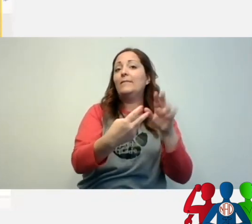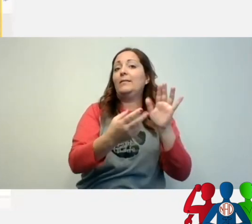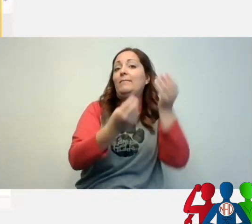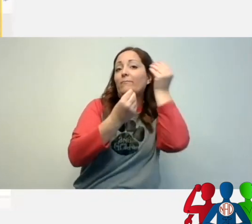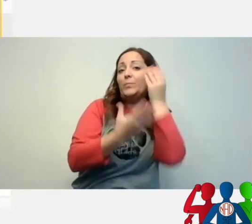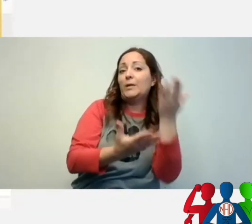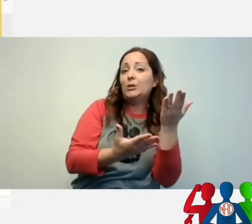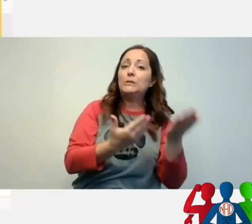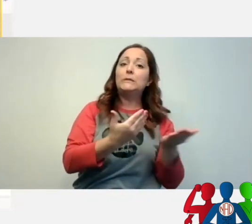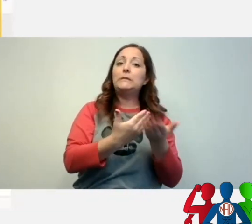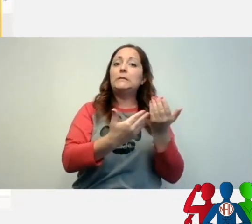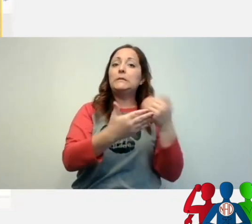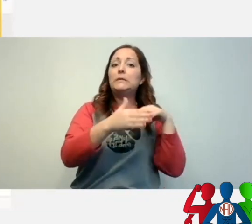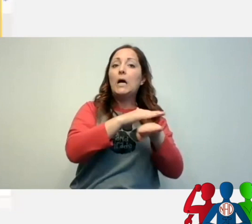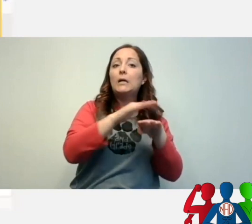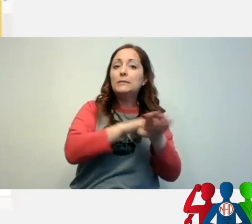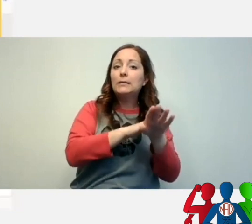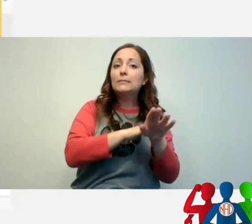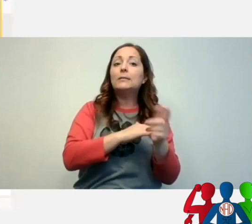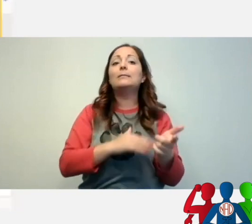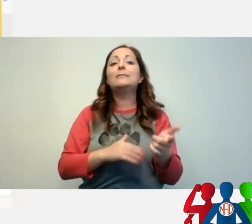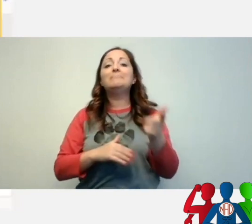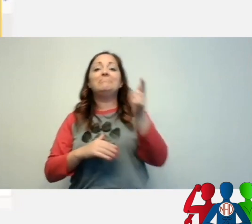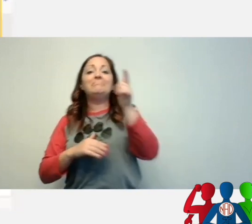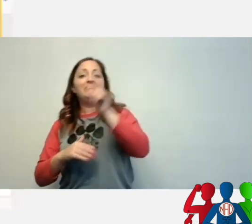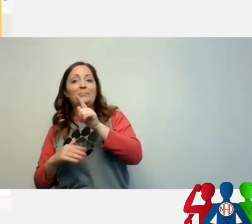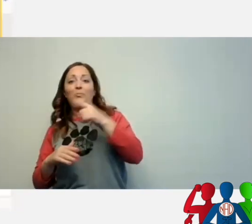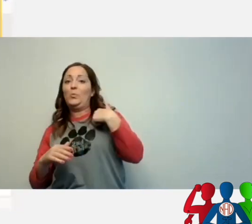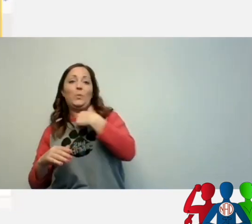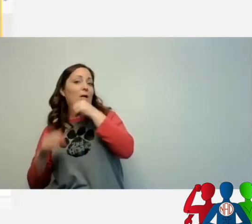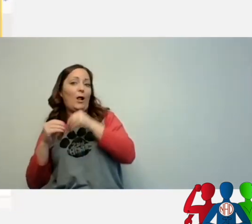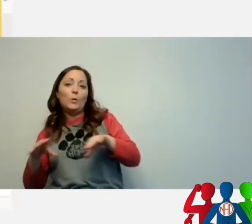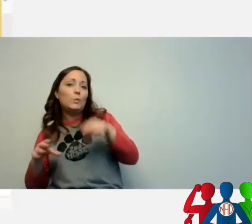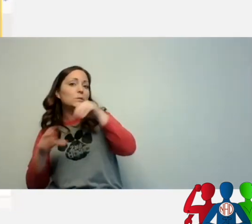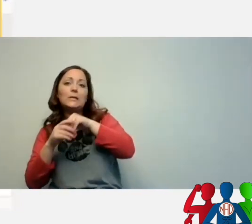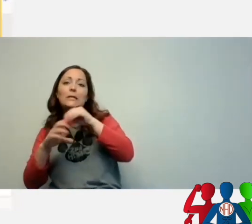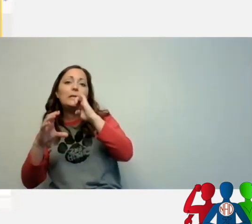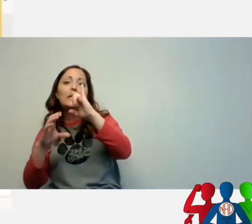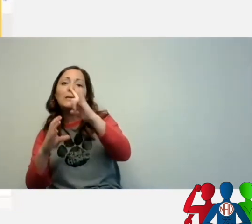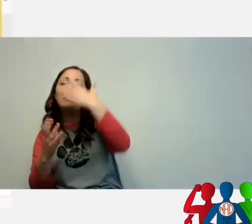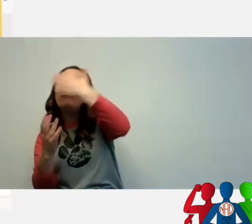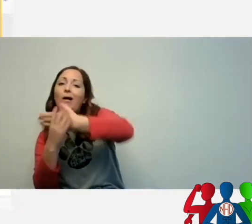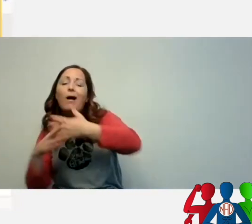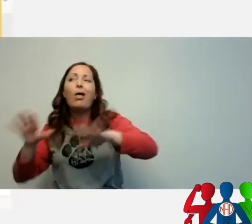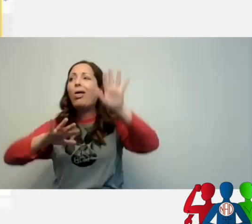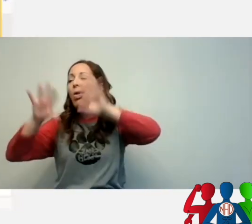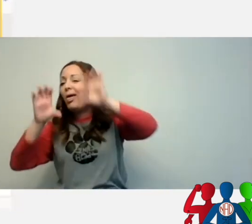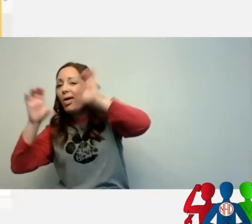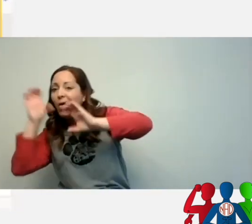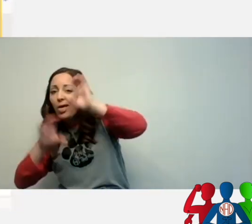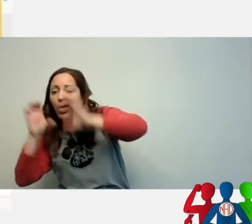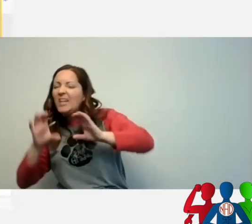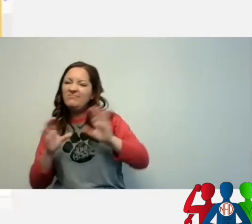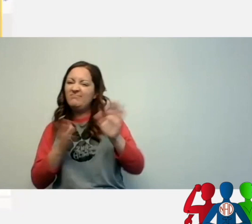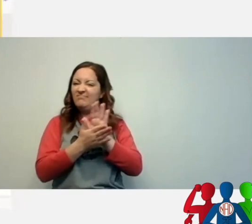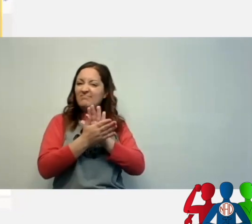in the folders that we could access later.